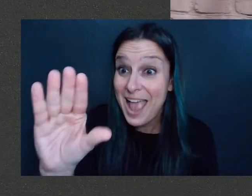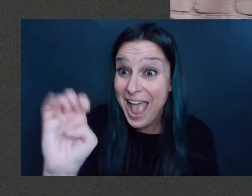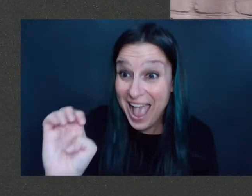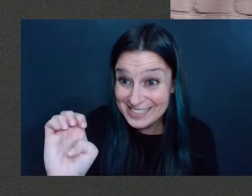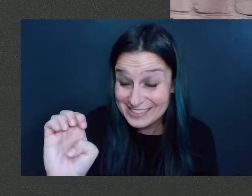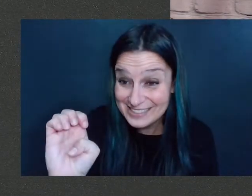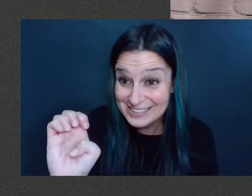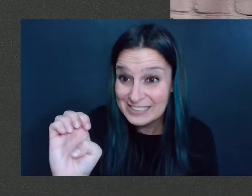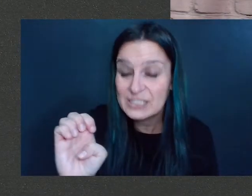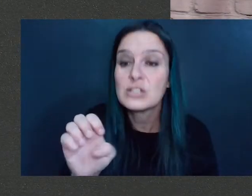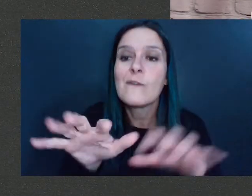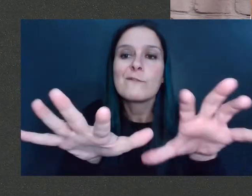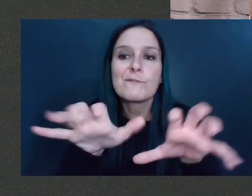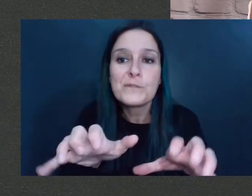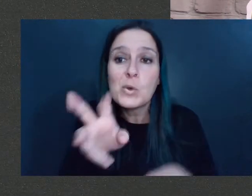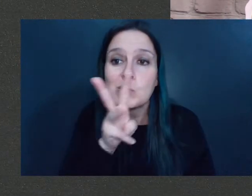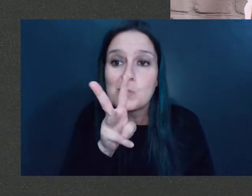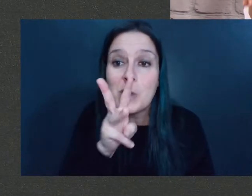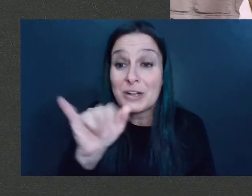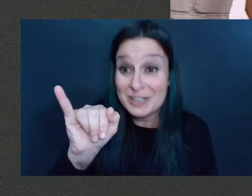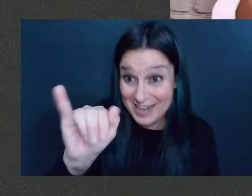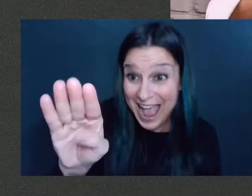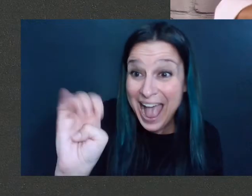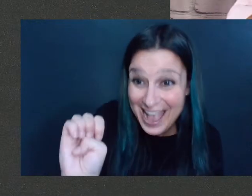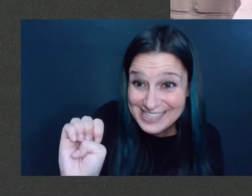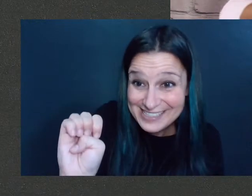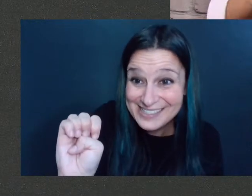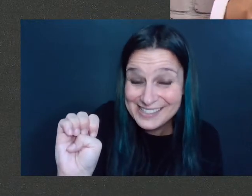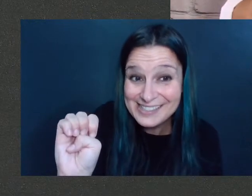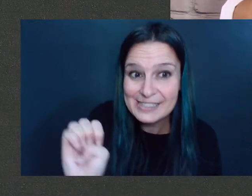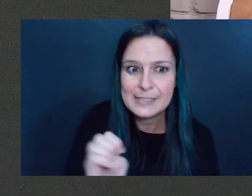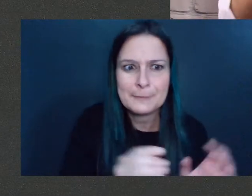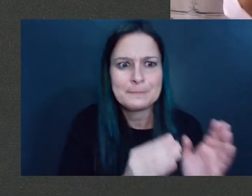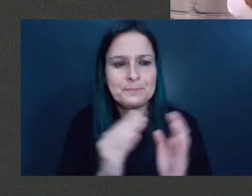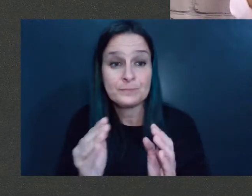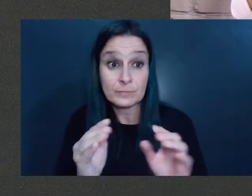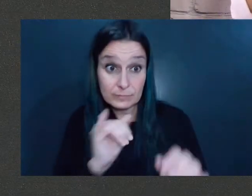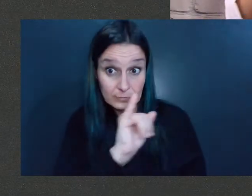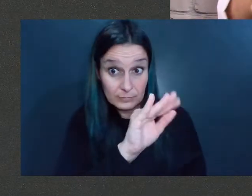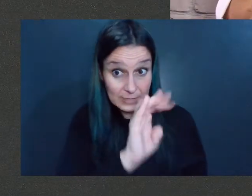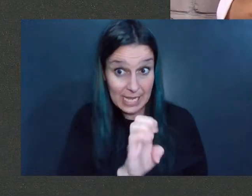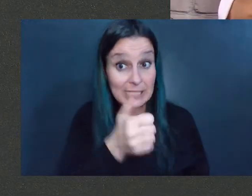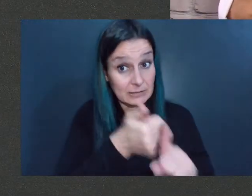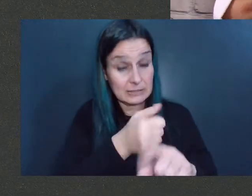It's frozen water. And then I have an ice as a solid.